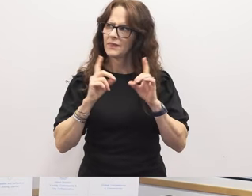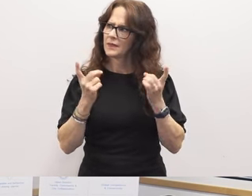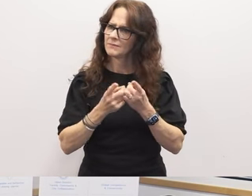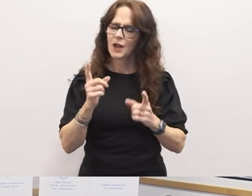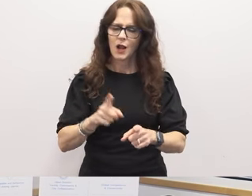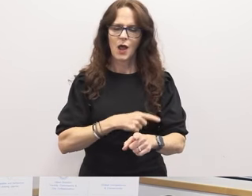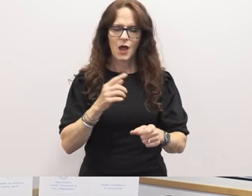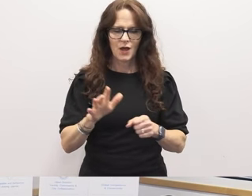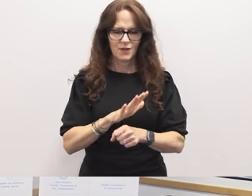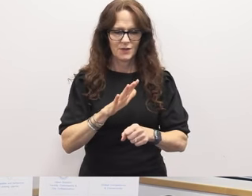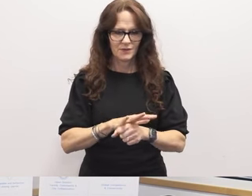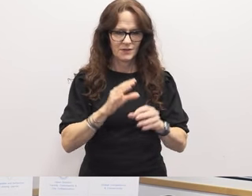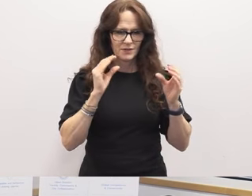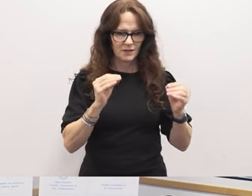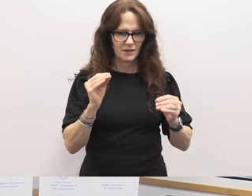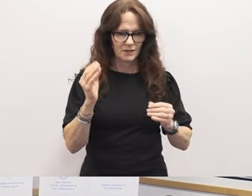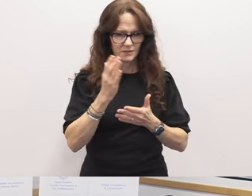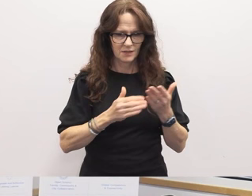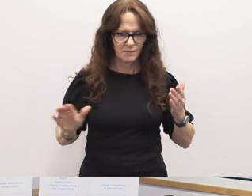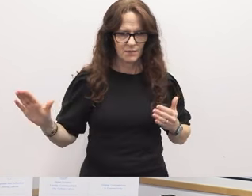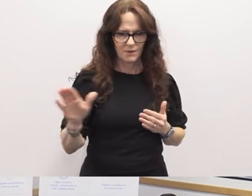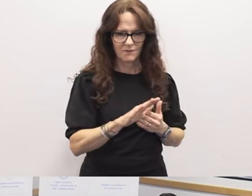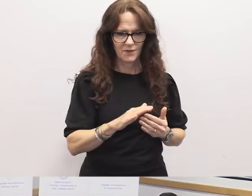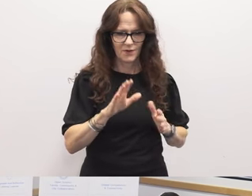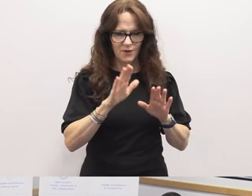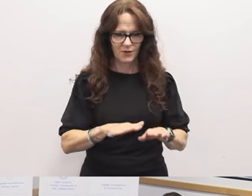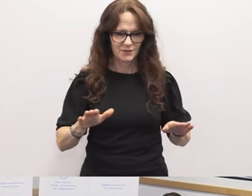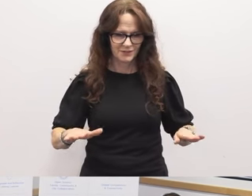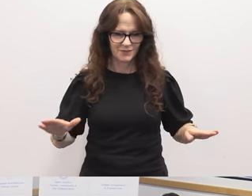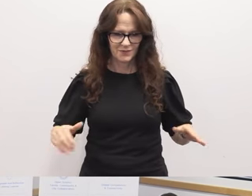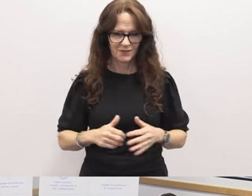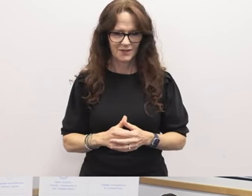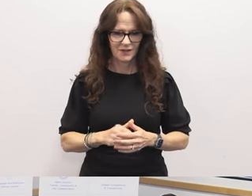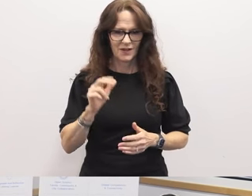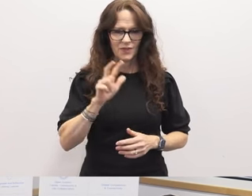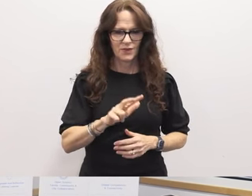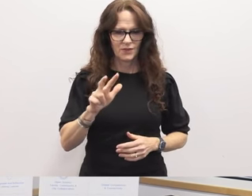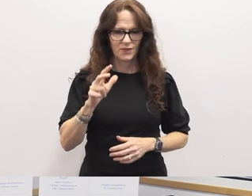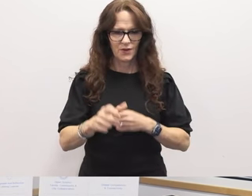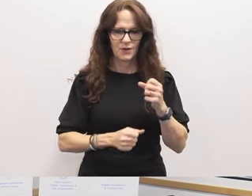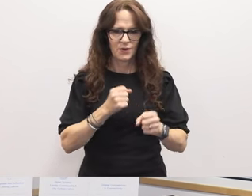to have taught some of your children. This is my 33rd year I've been at Stanford for,